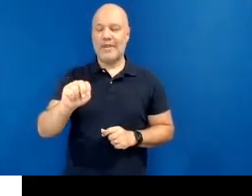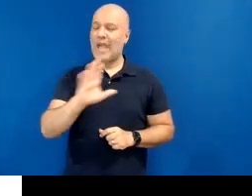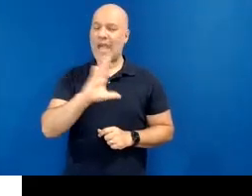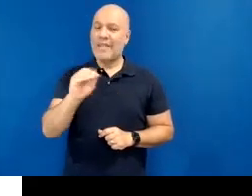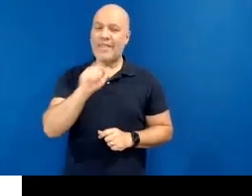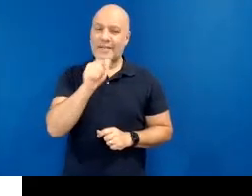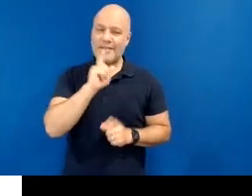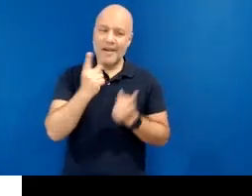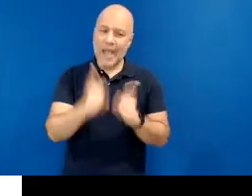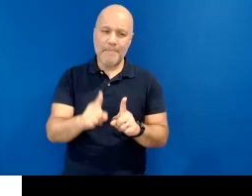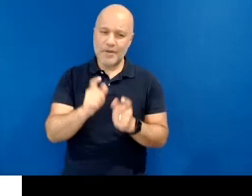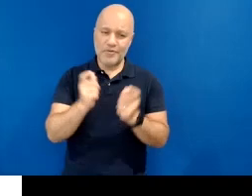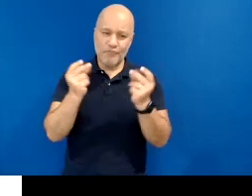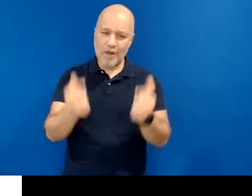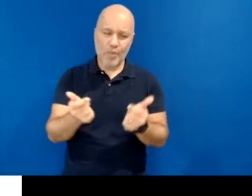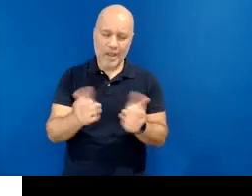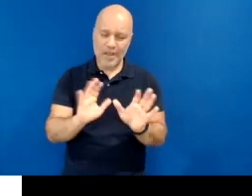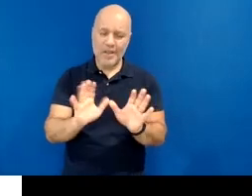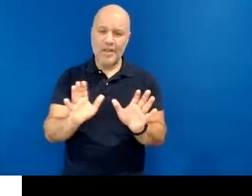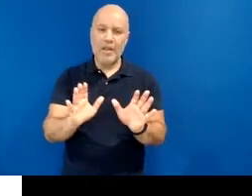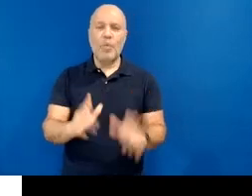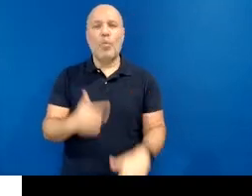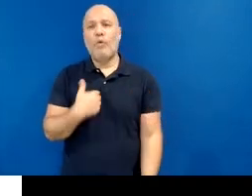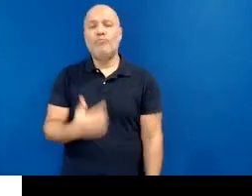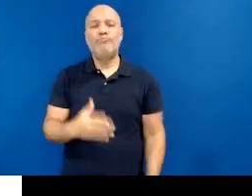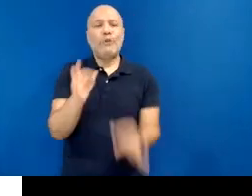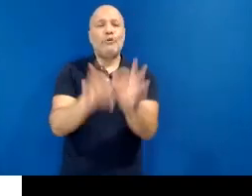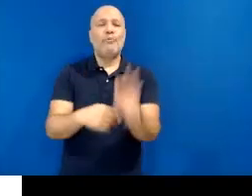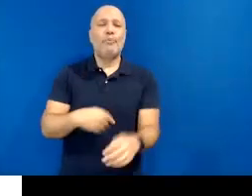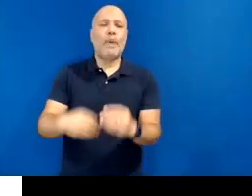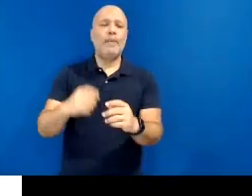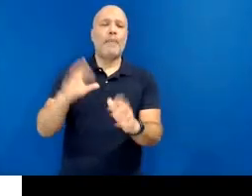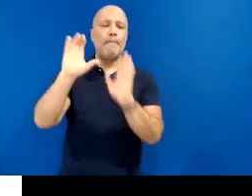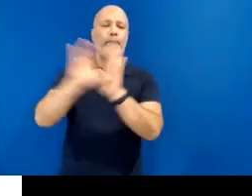The goal is not let's just add a picture to... we may start there, Right.